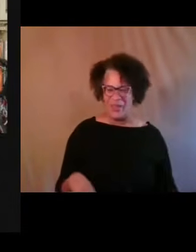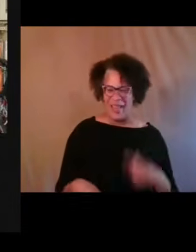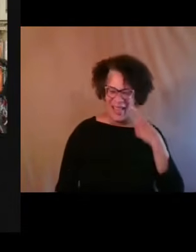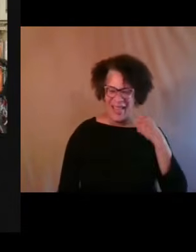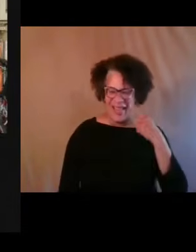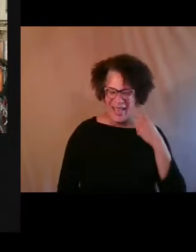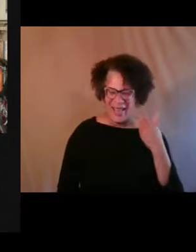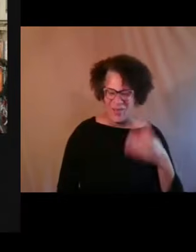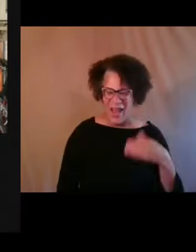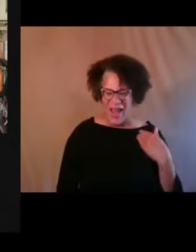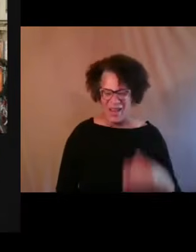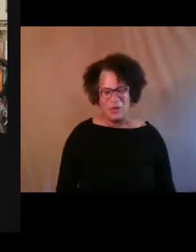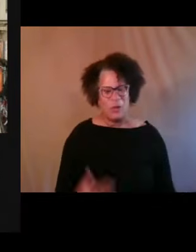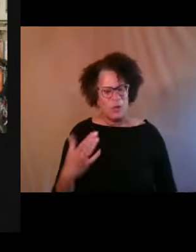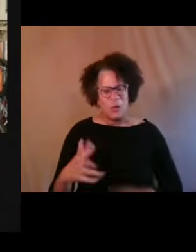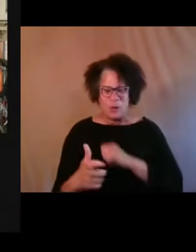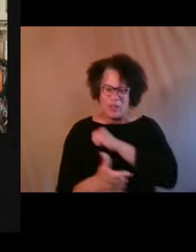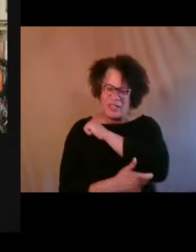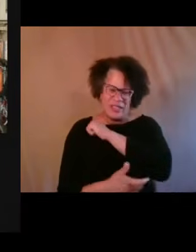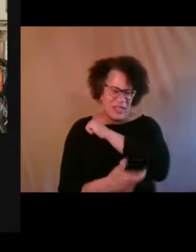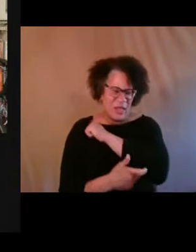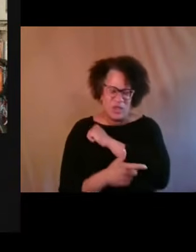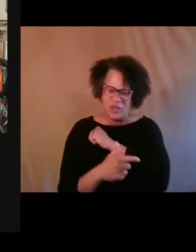There's a temptation here, family. I'm gonna resist it.